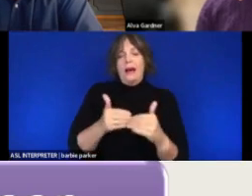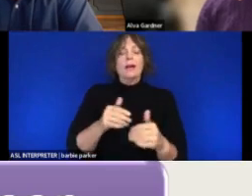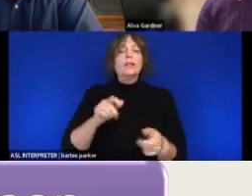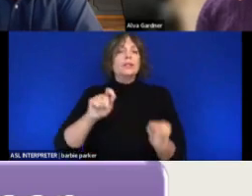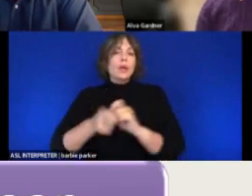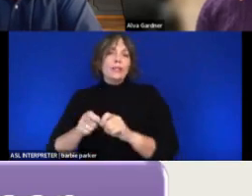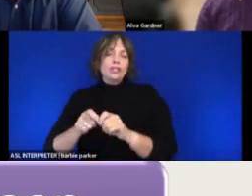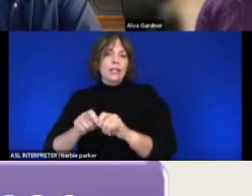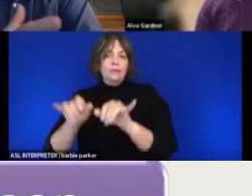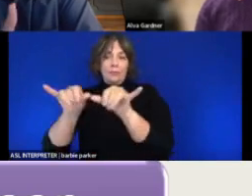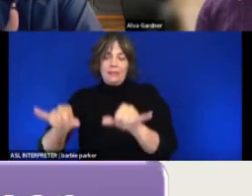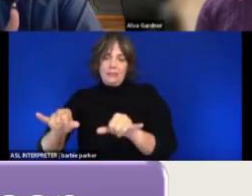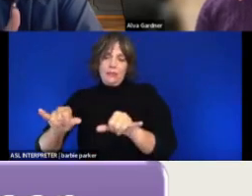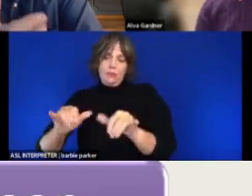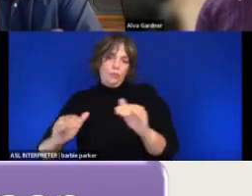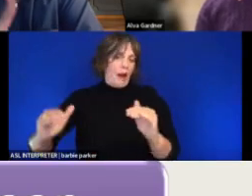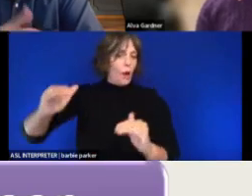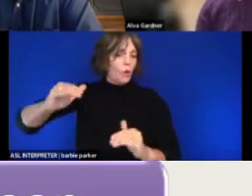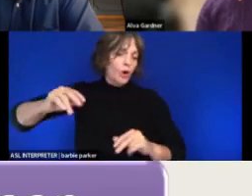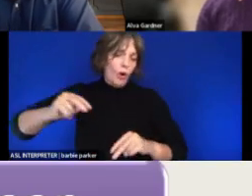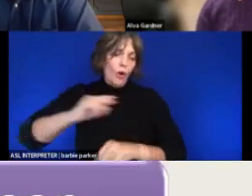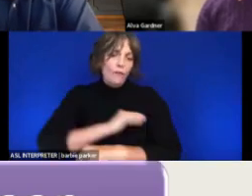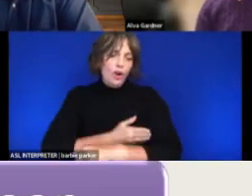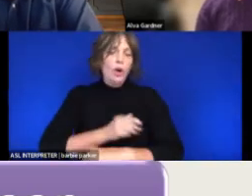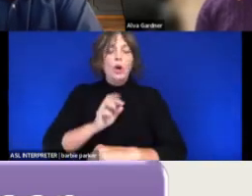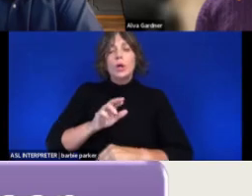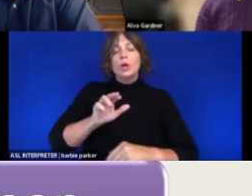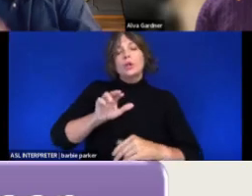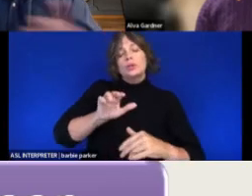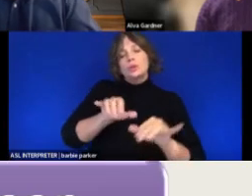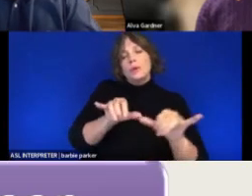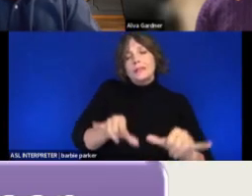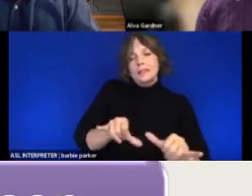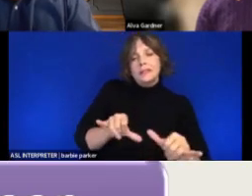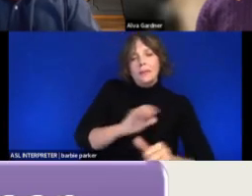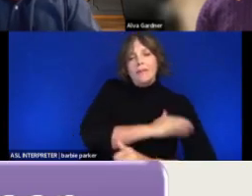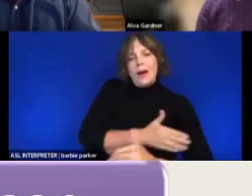of power with and it requires that we look at the assumptions that underlie the system that